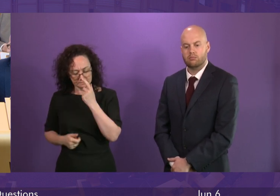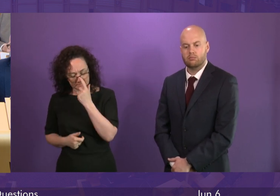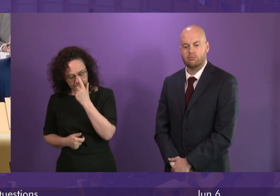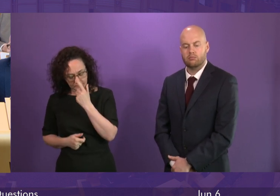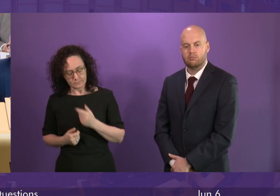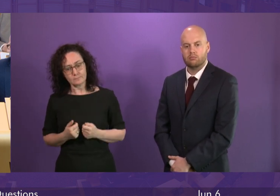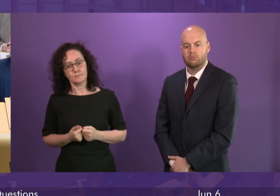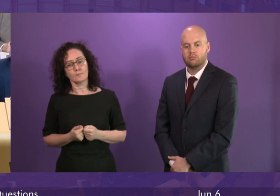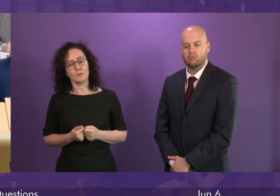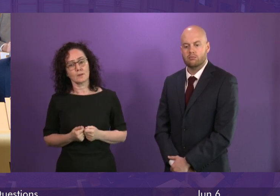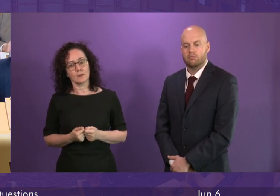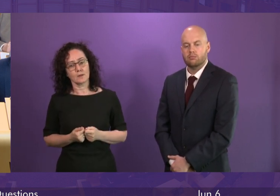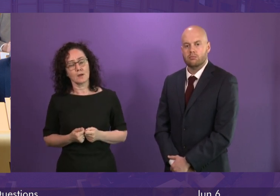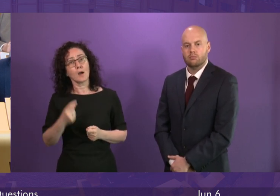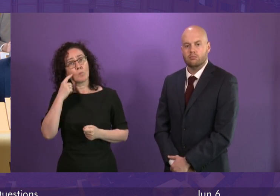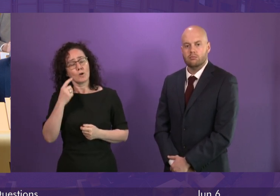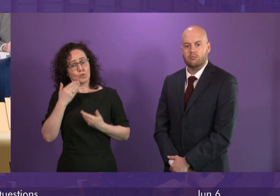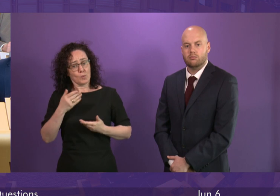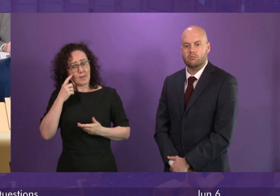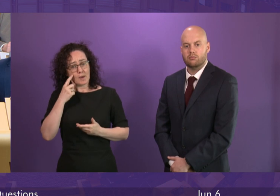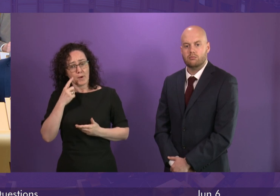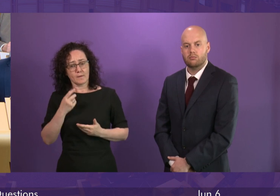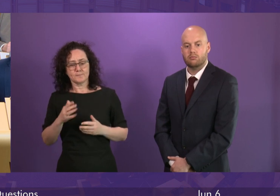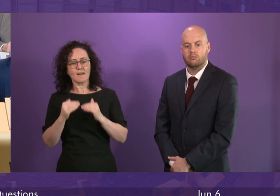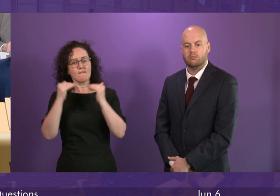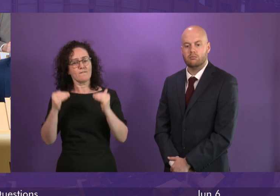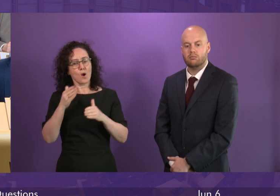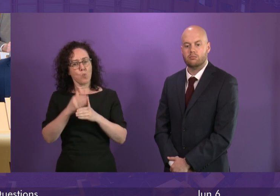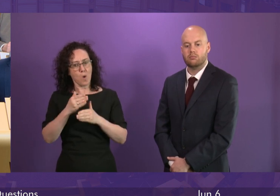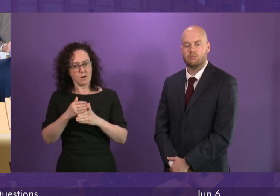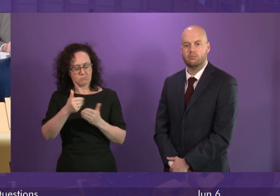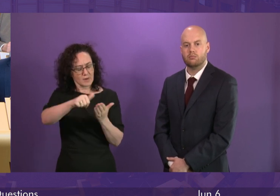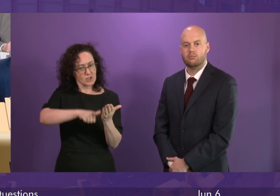is taking through the fair work agenda, the investment that we are making in early learning